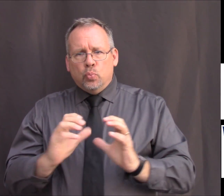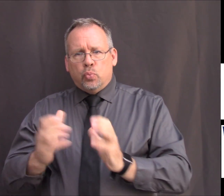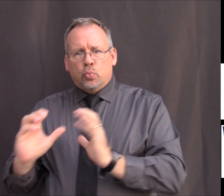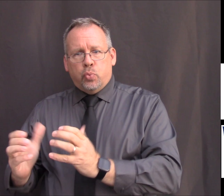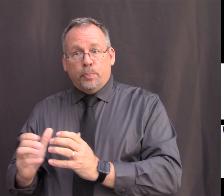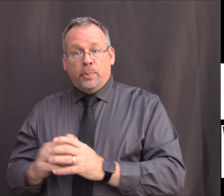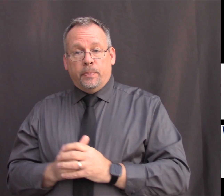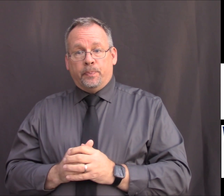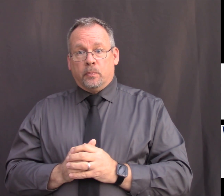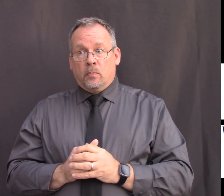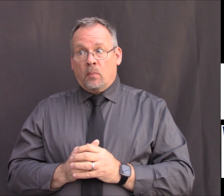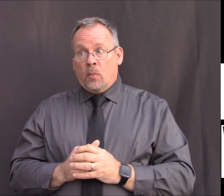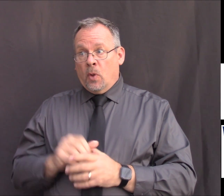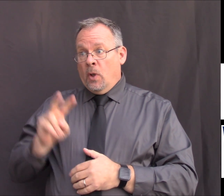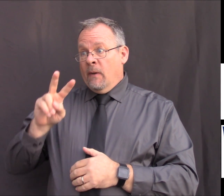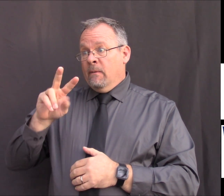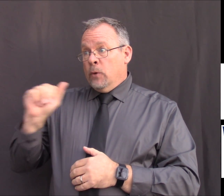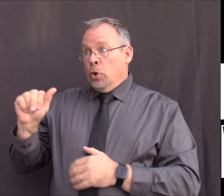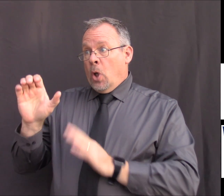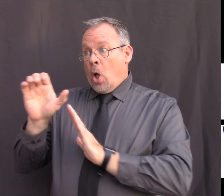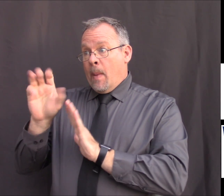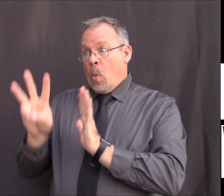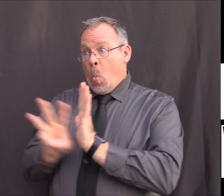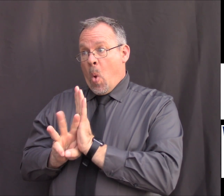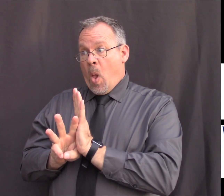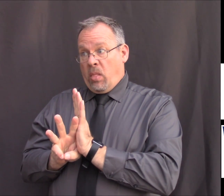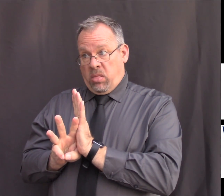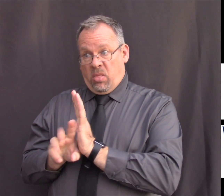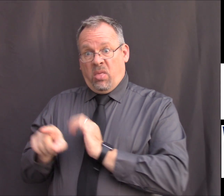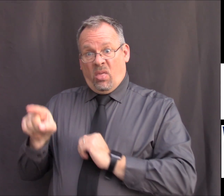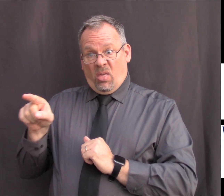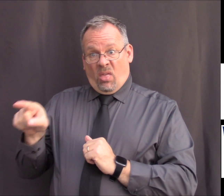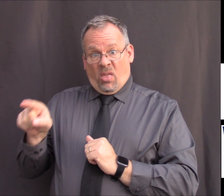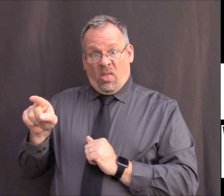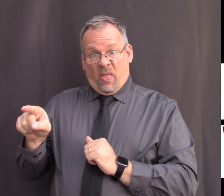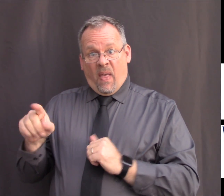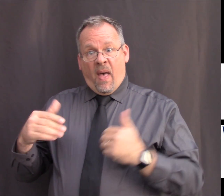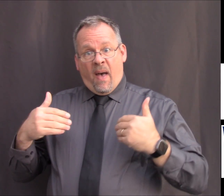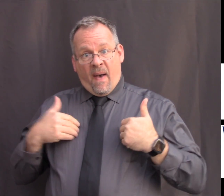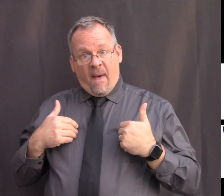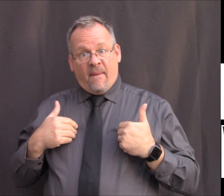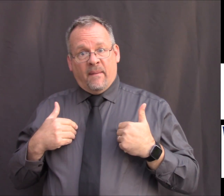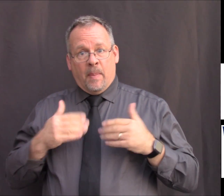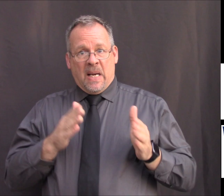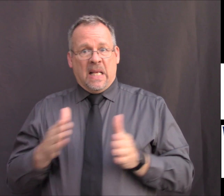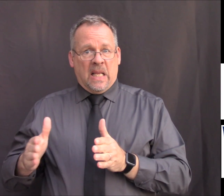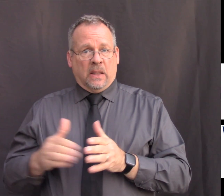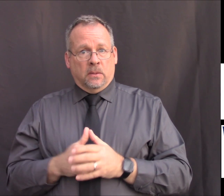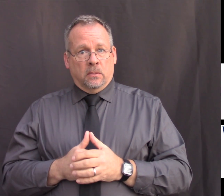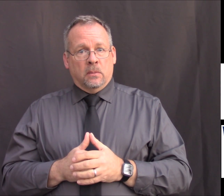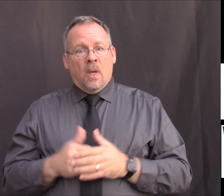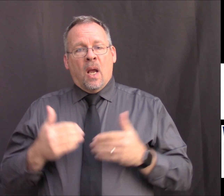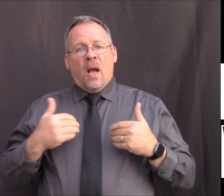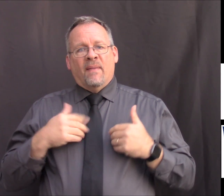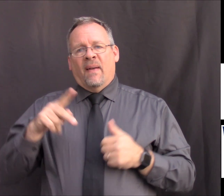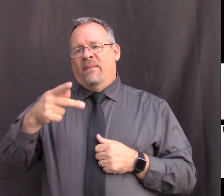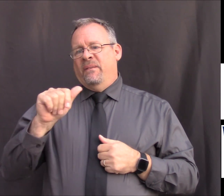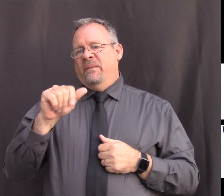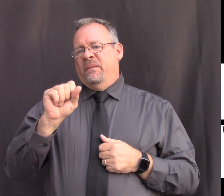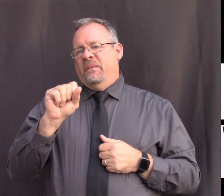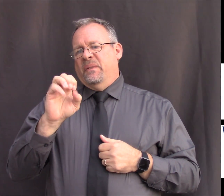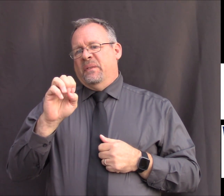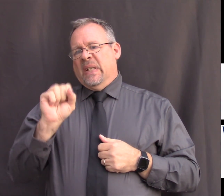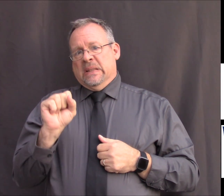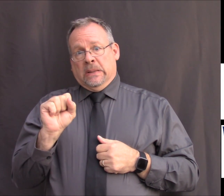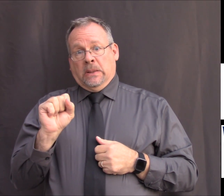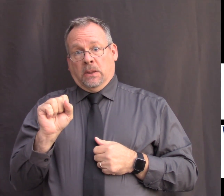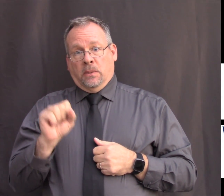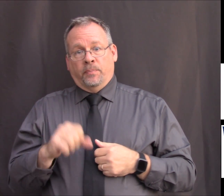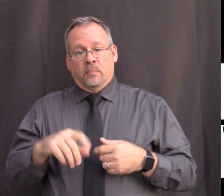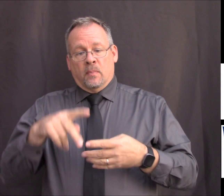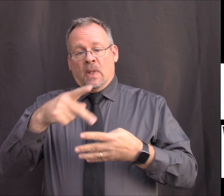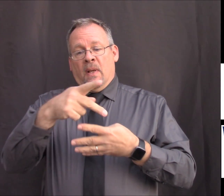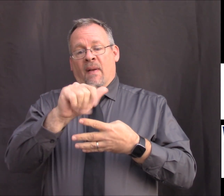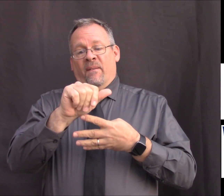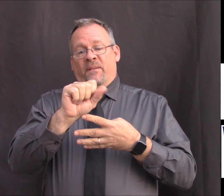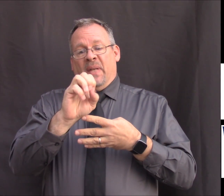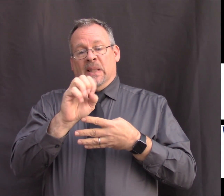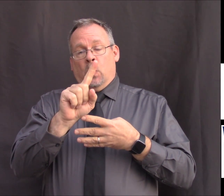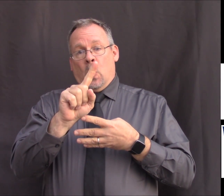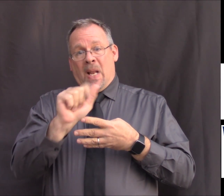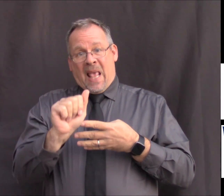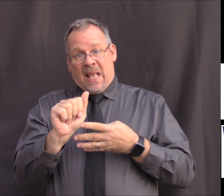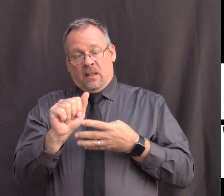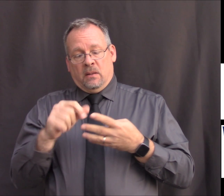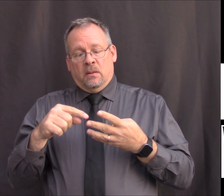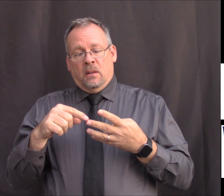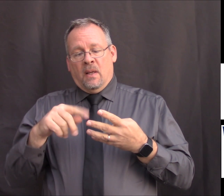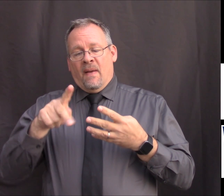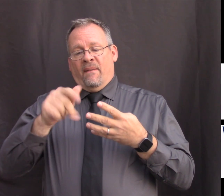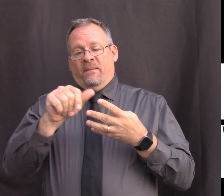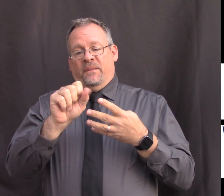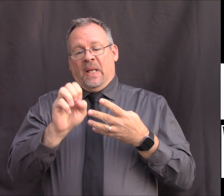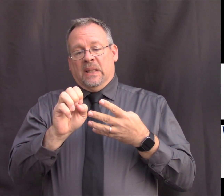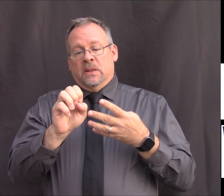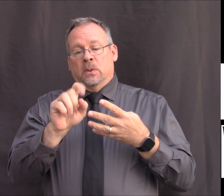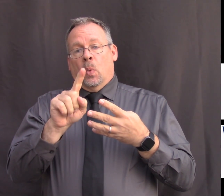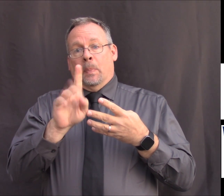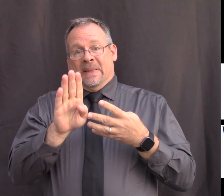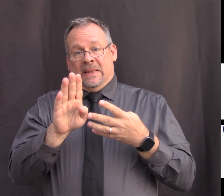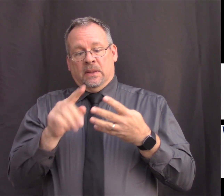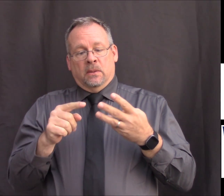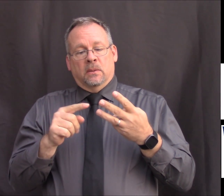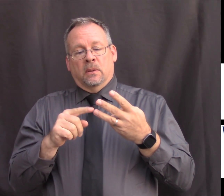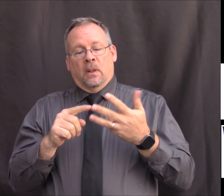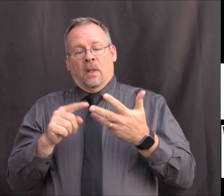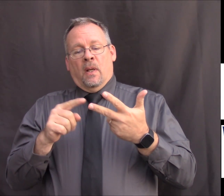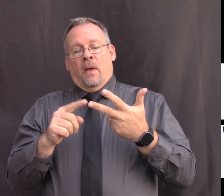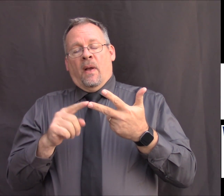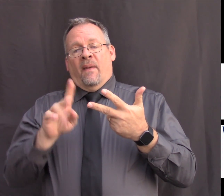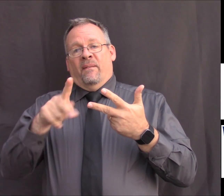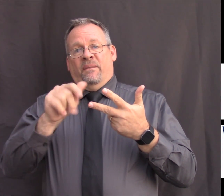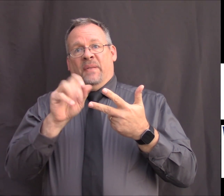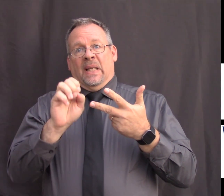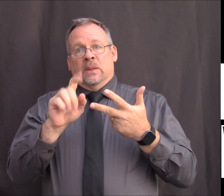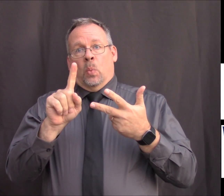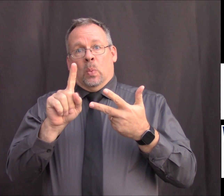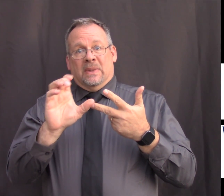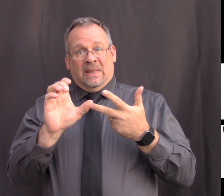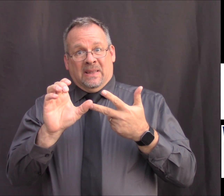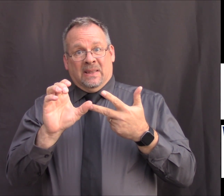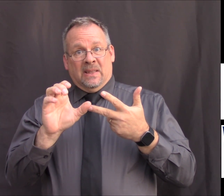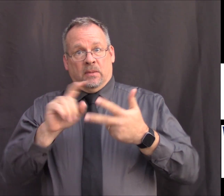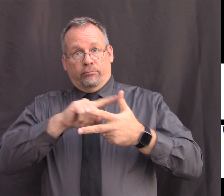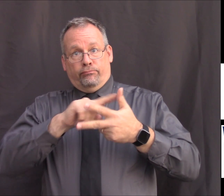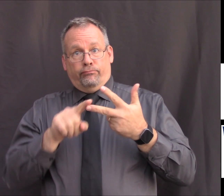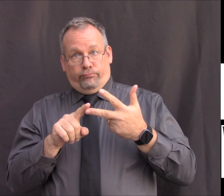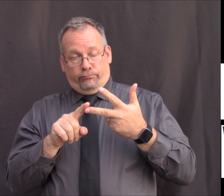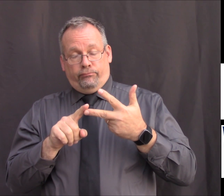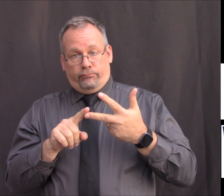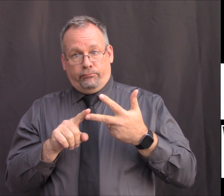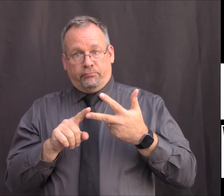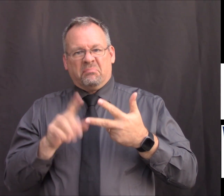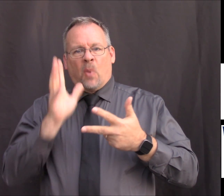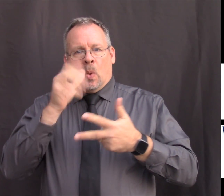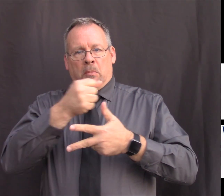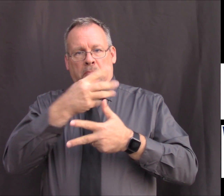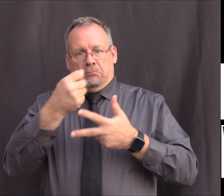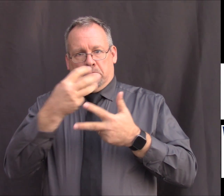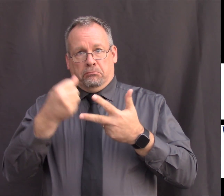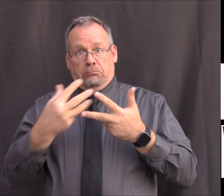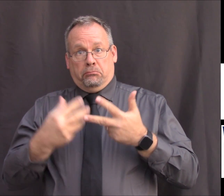a number of phases. Virginia plans to vaccinate groups of people in the following phases:1a, 1b, 1c.